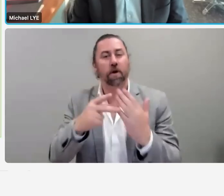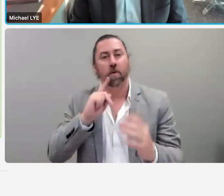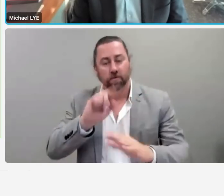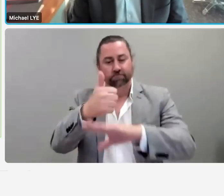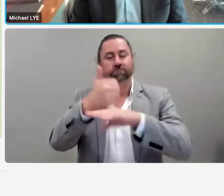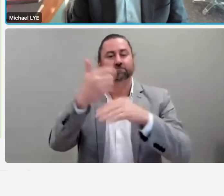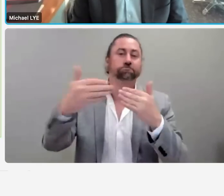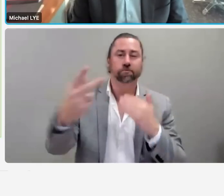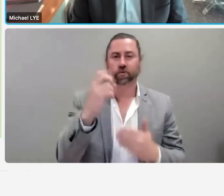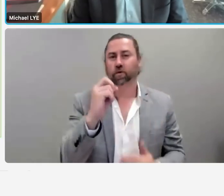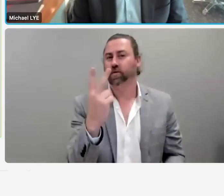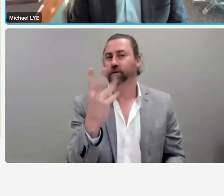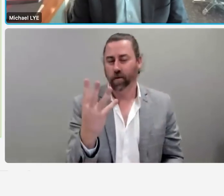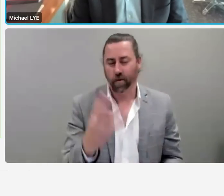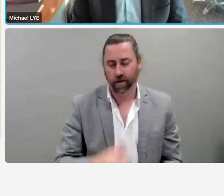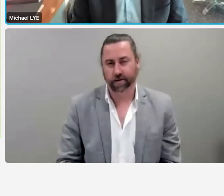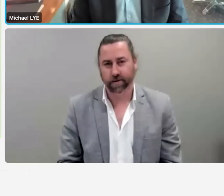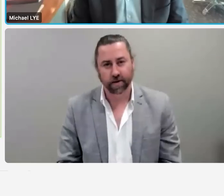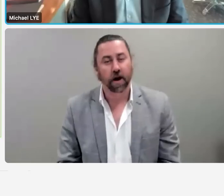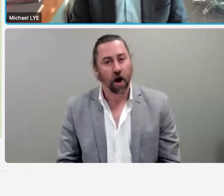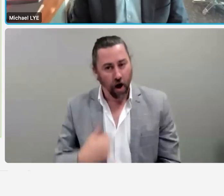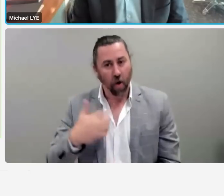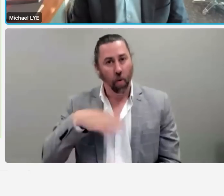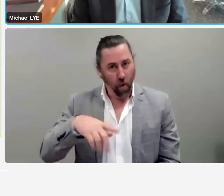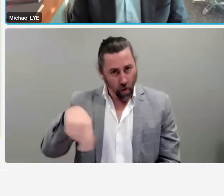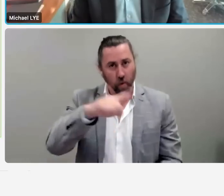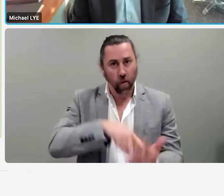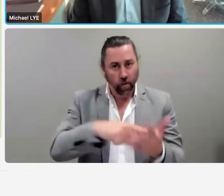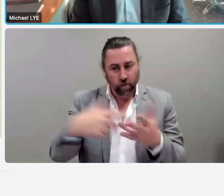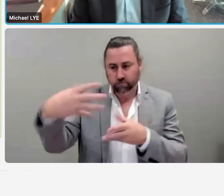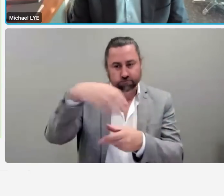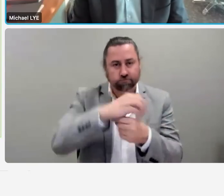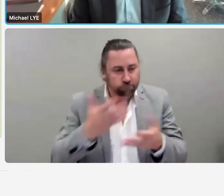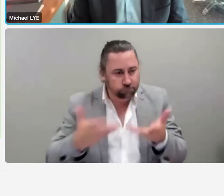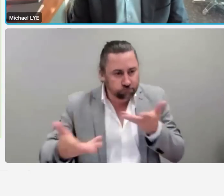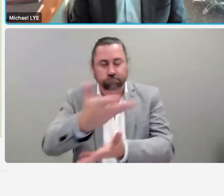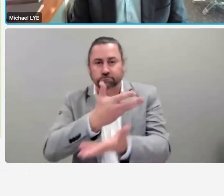The Department is keen for your continued involvement in reform consultation and we are working hard to